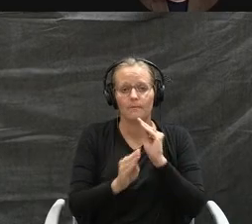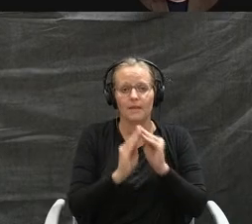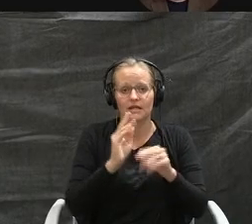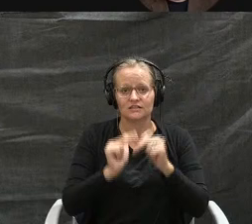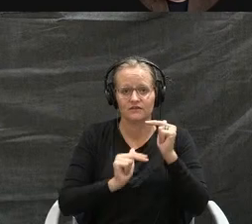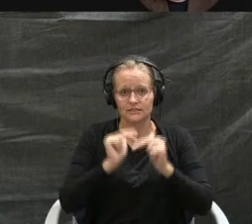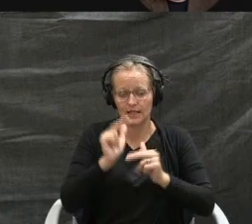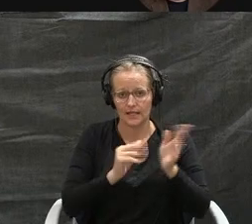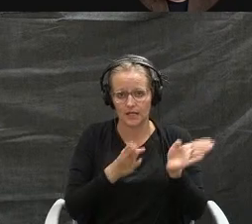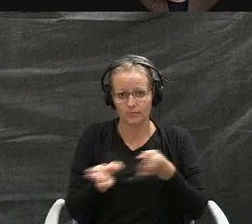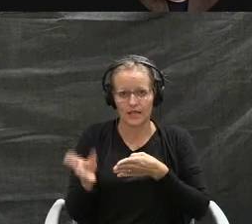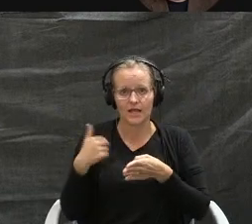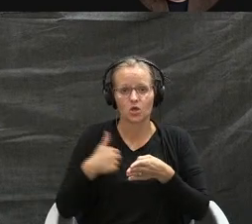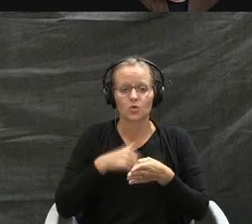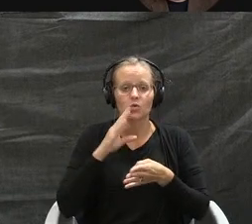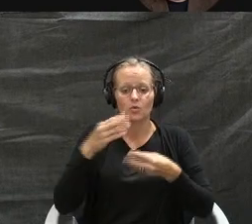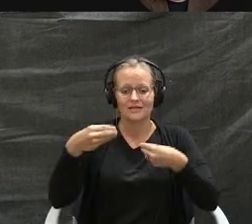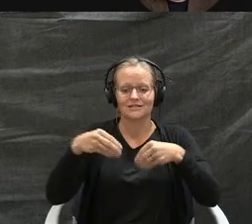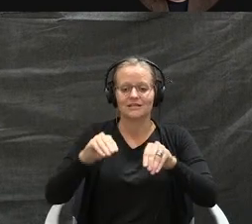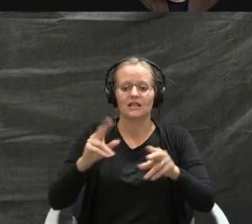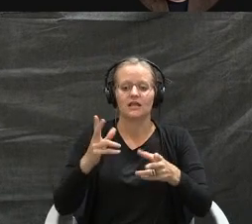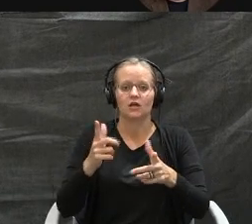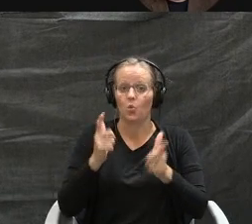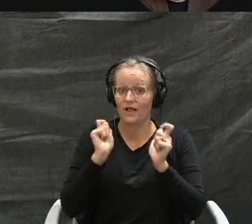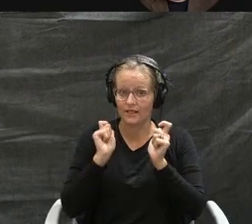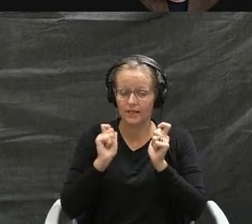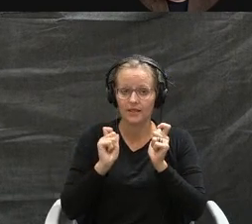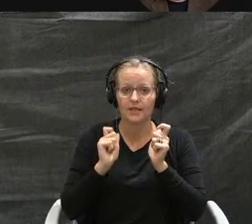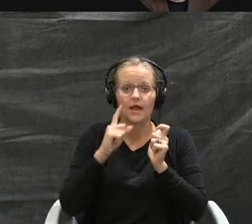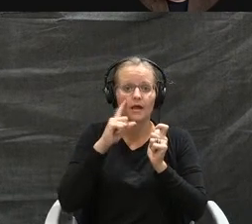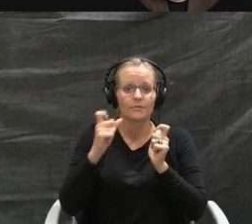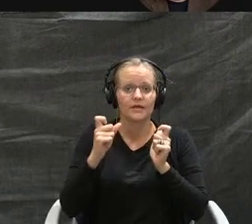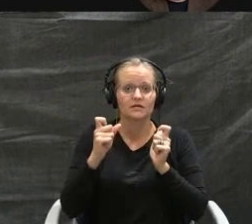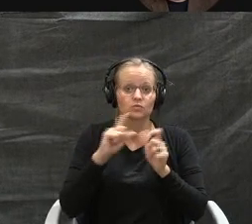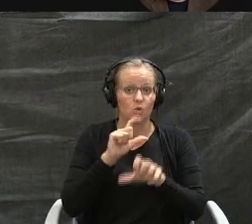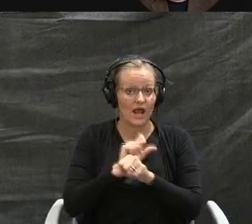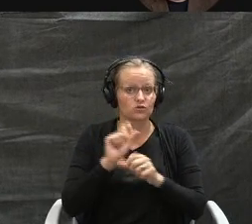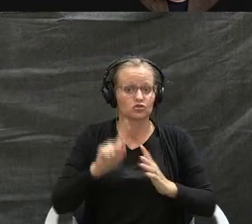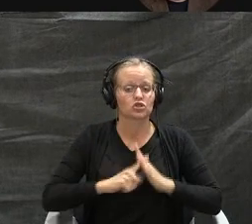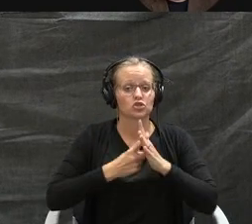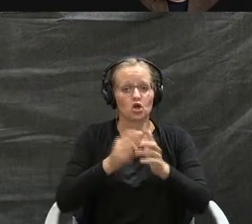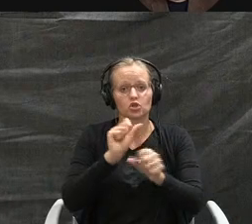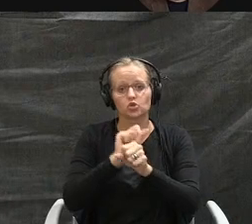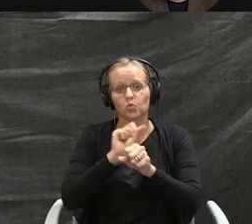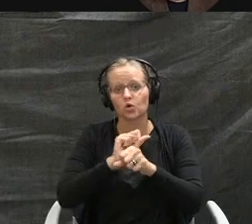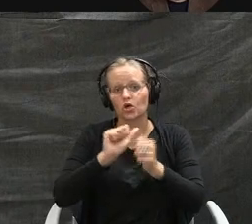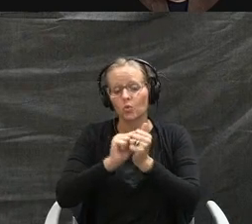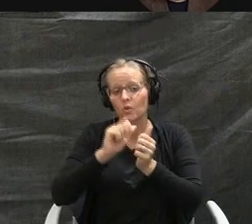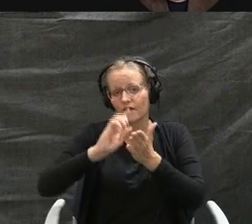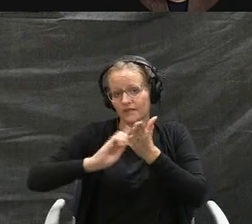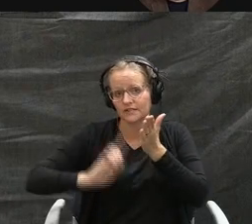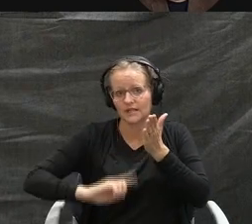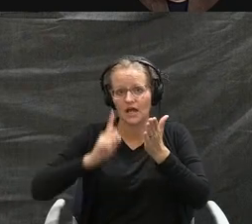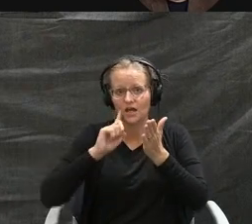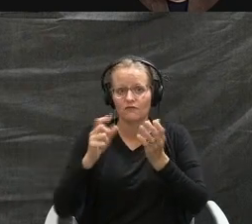selling these really quickly and then 'cause we're actually starting to work on design of of a lot of the major projects to